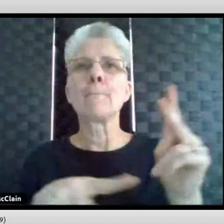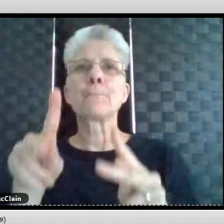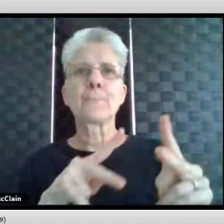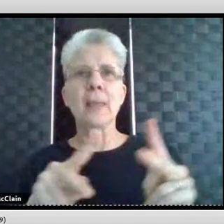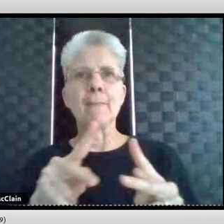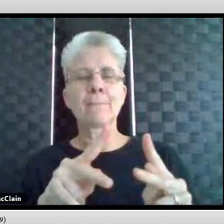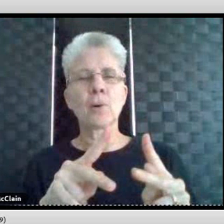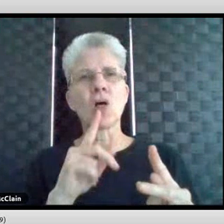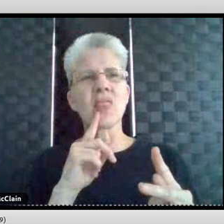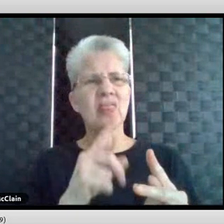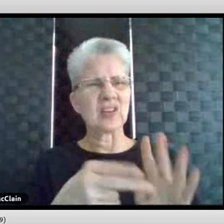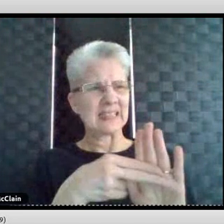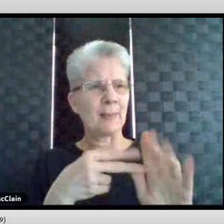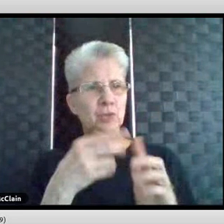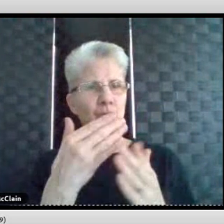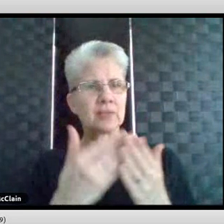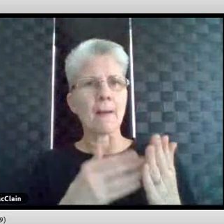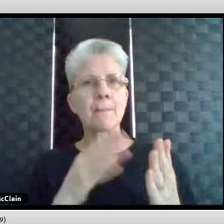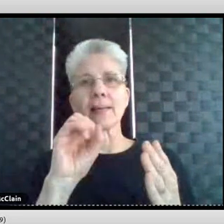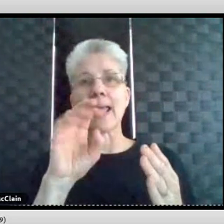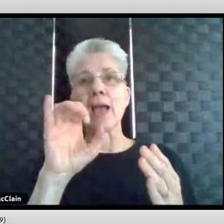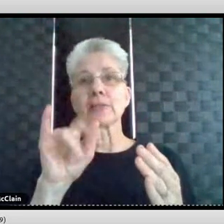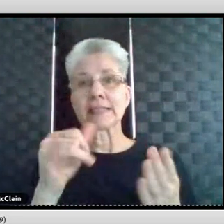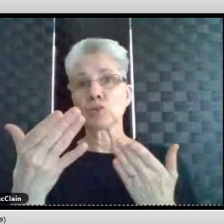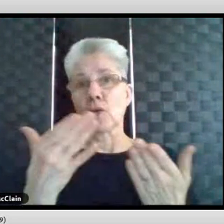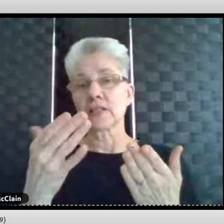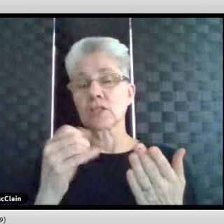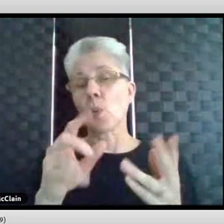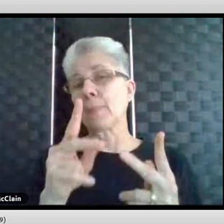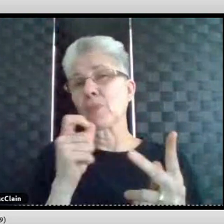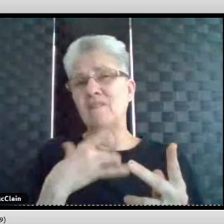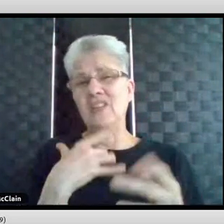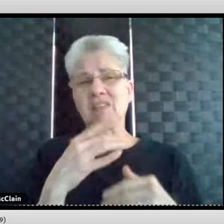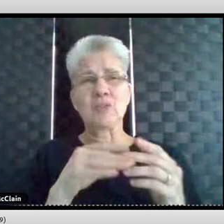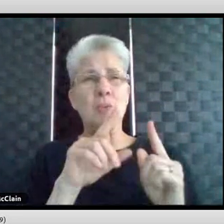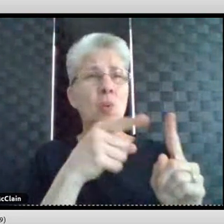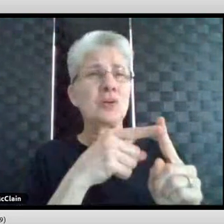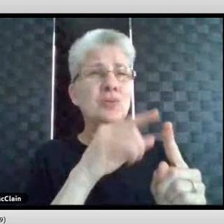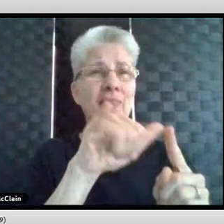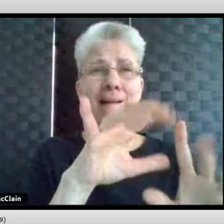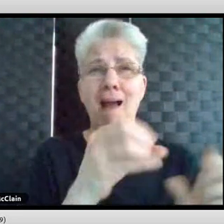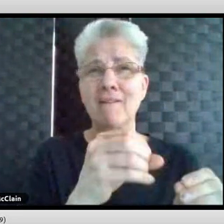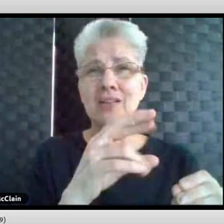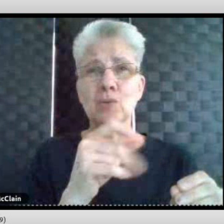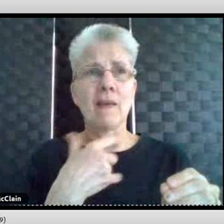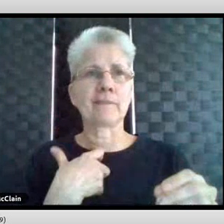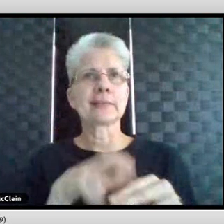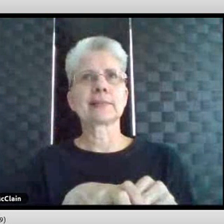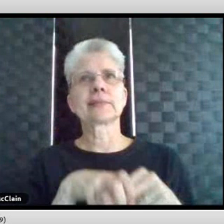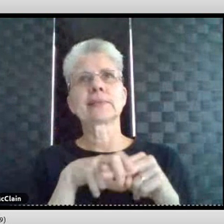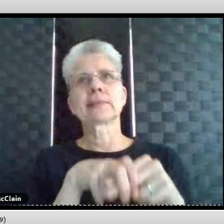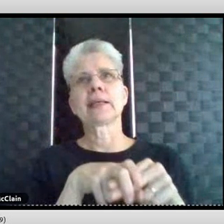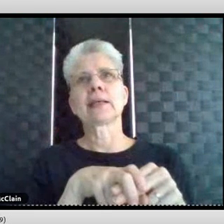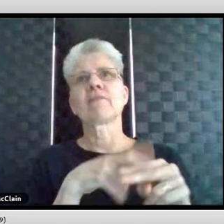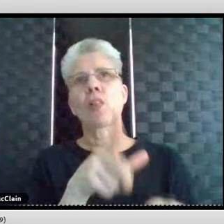You know, there's a stigma to some county services. Or people don't feel comfortable going there, or they have to sit for so long, or whatever it might be.